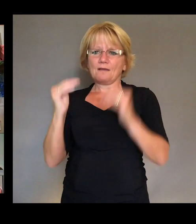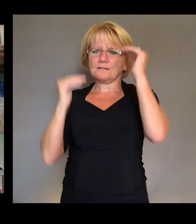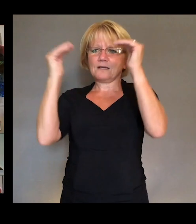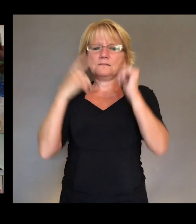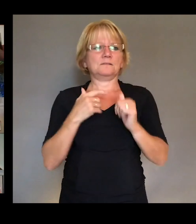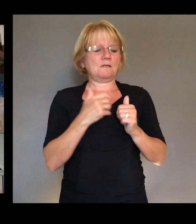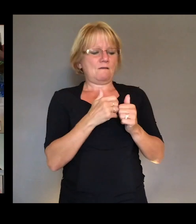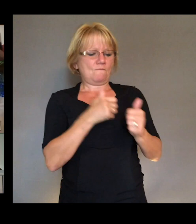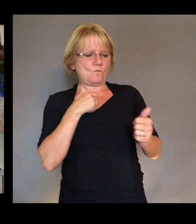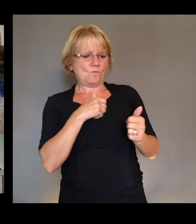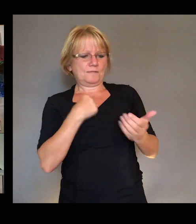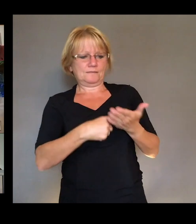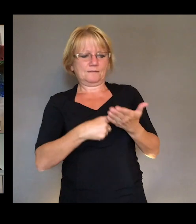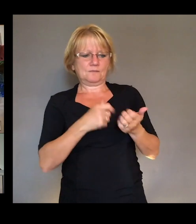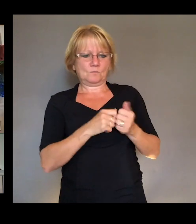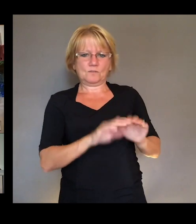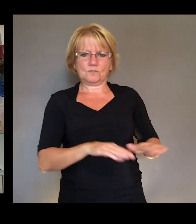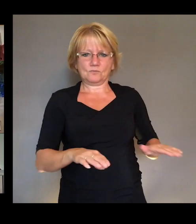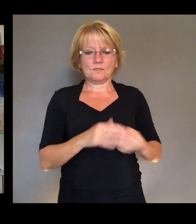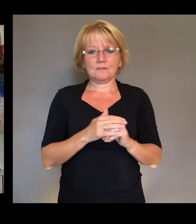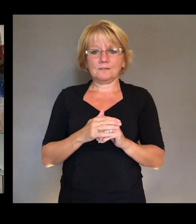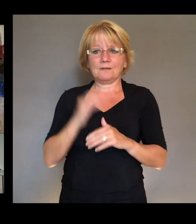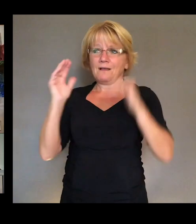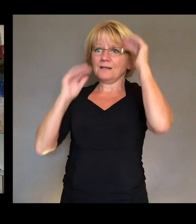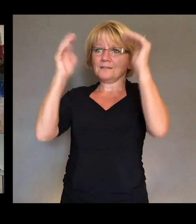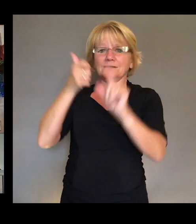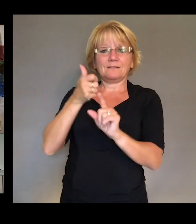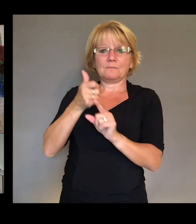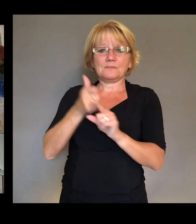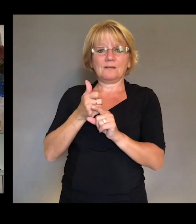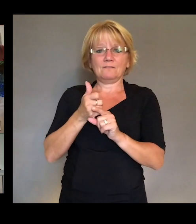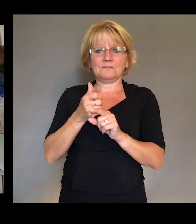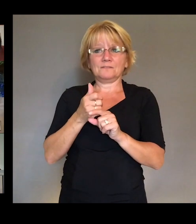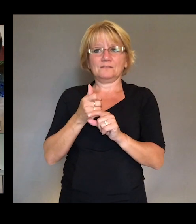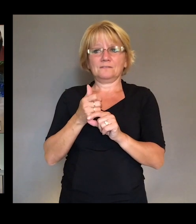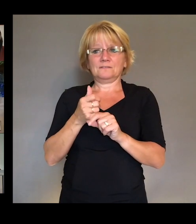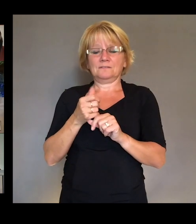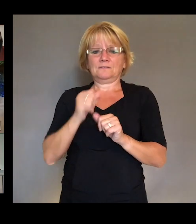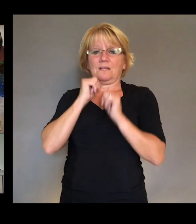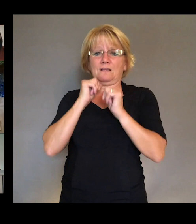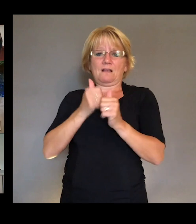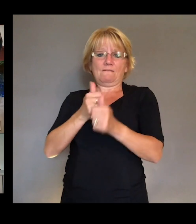not wanting to have those conversations with small children, it's adults not wanting to have those conversations period.